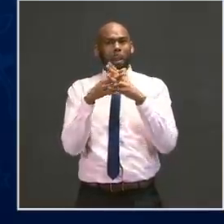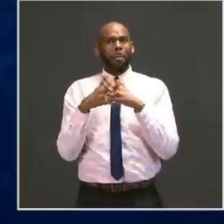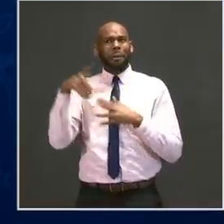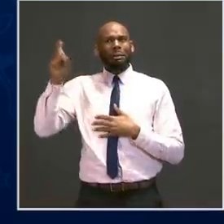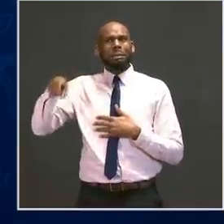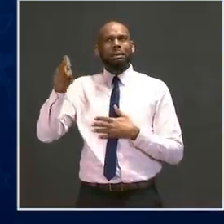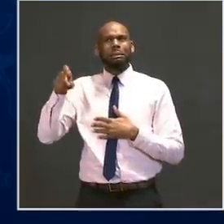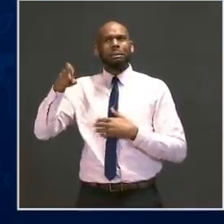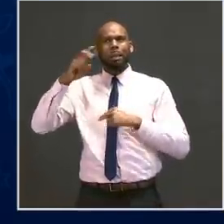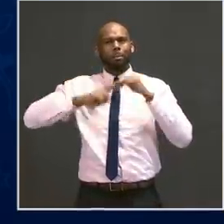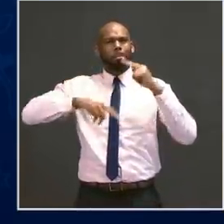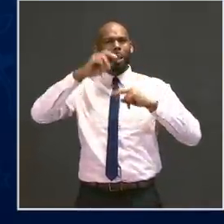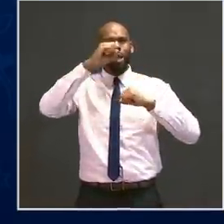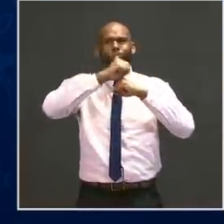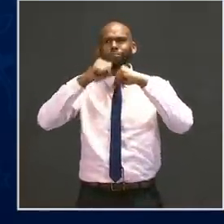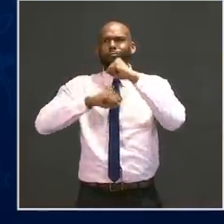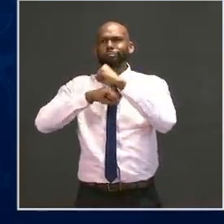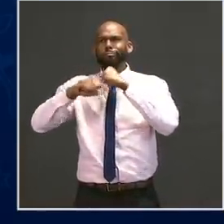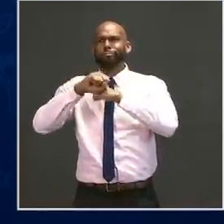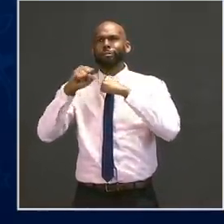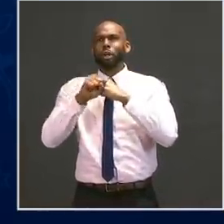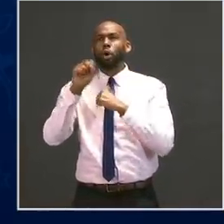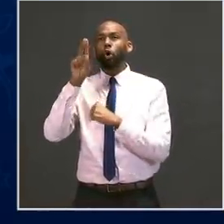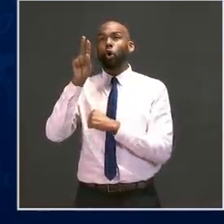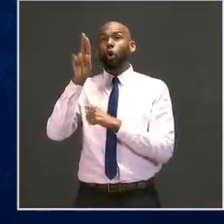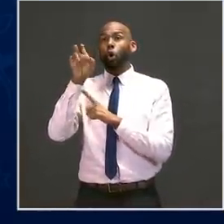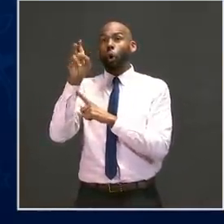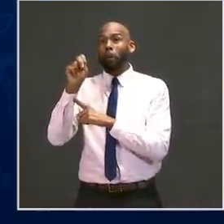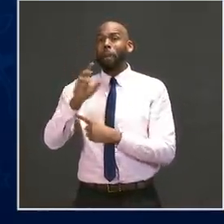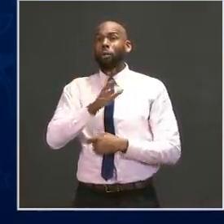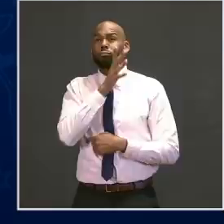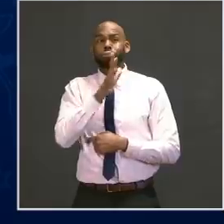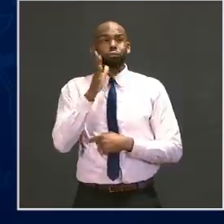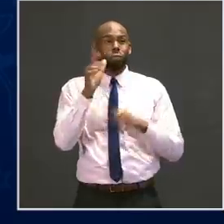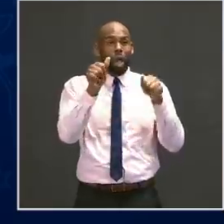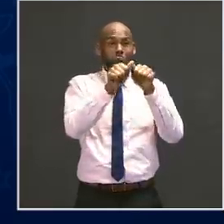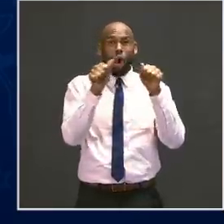across urban and rural areas, and create millions of good-paying jobs